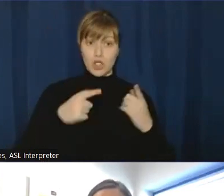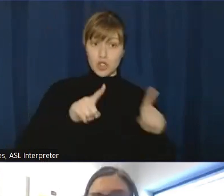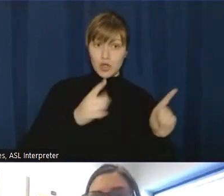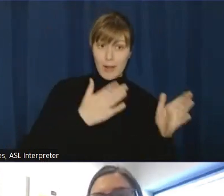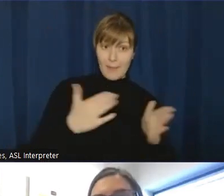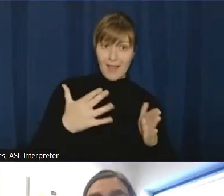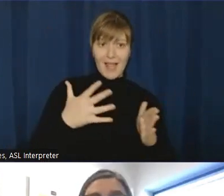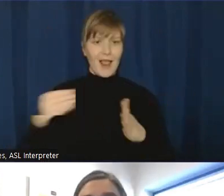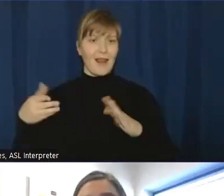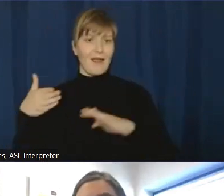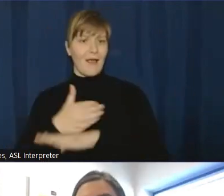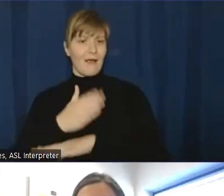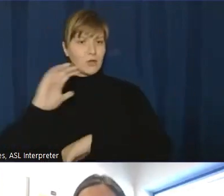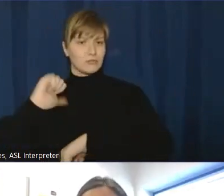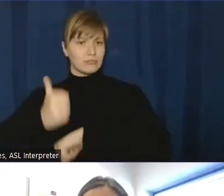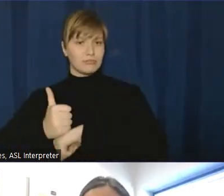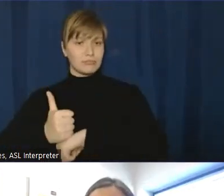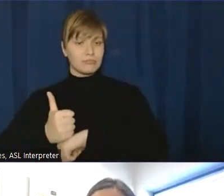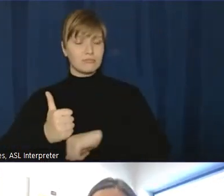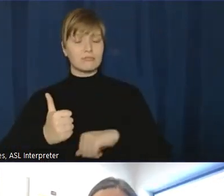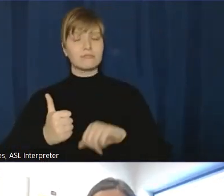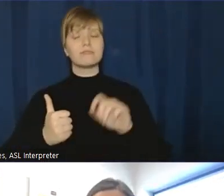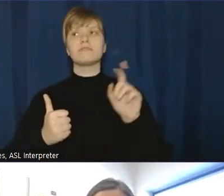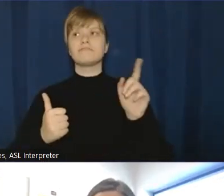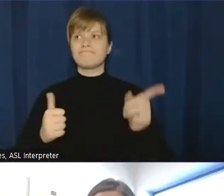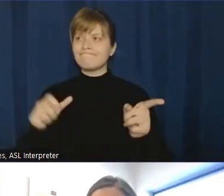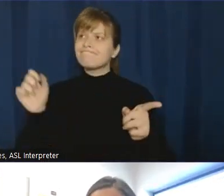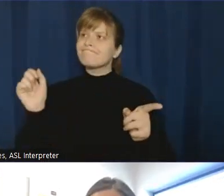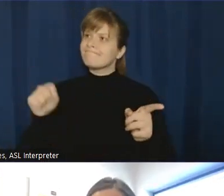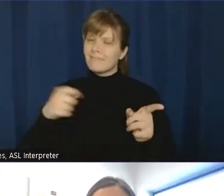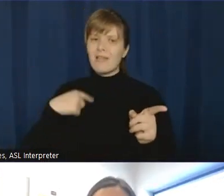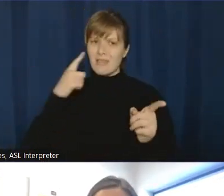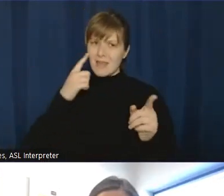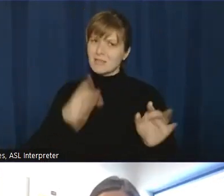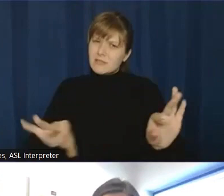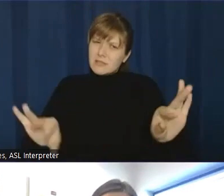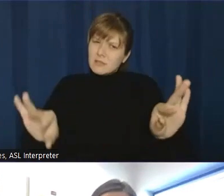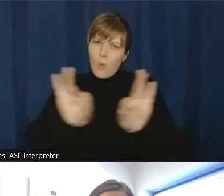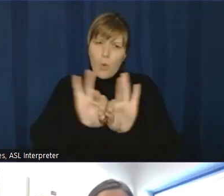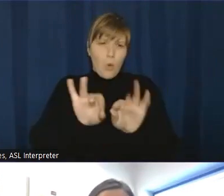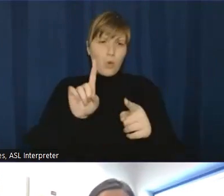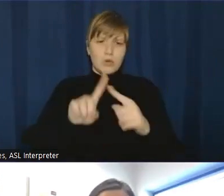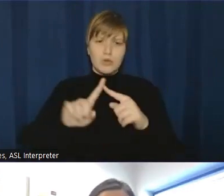I think it is absolutely essential to have a successful program. When